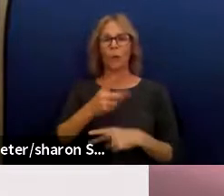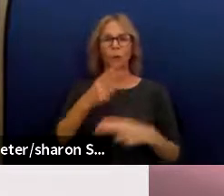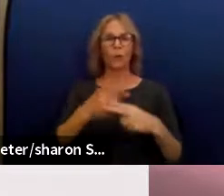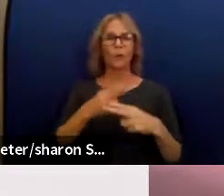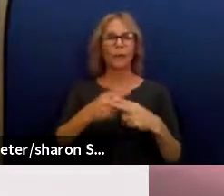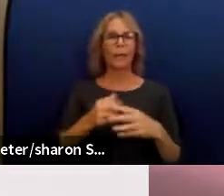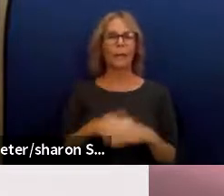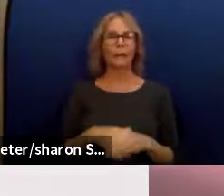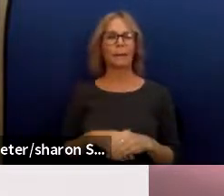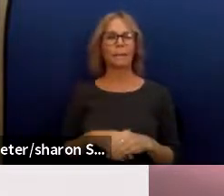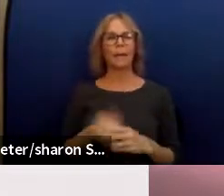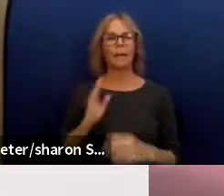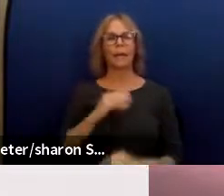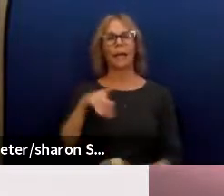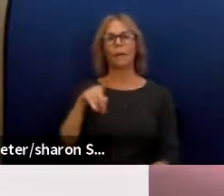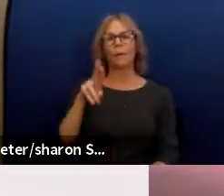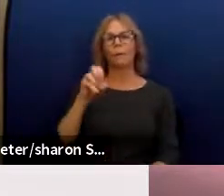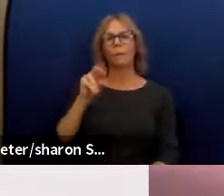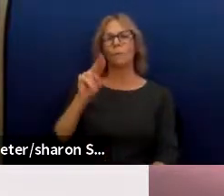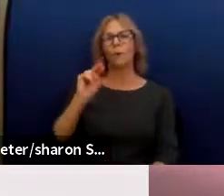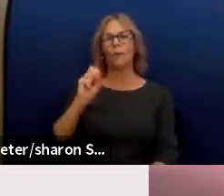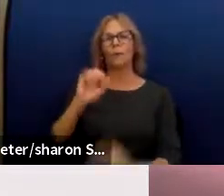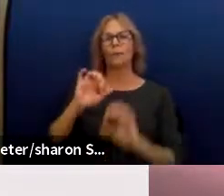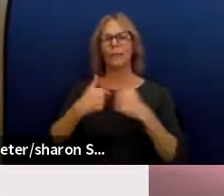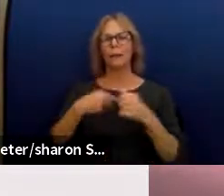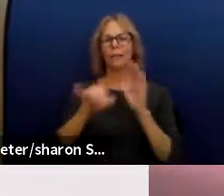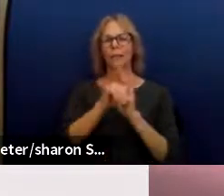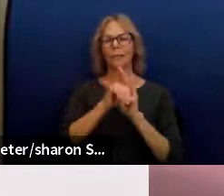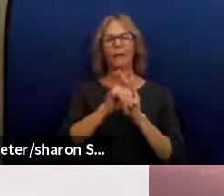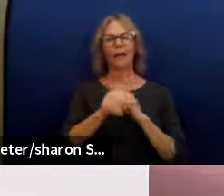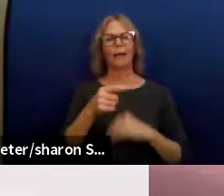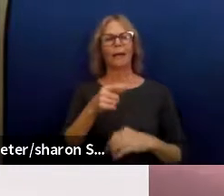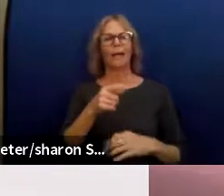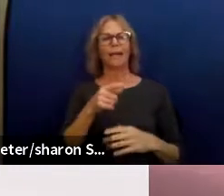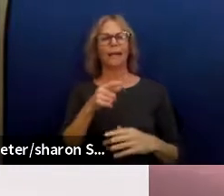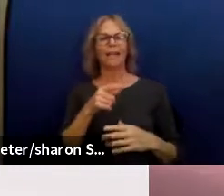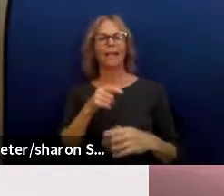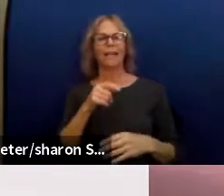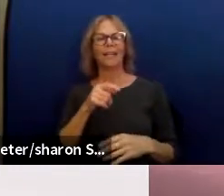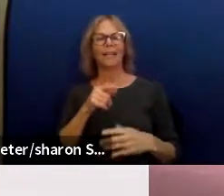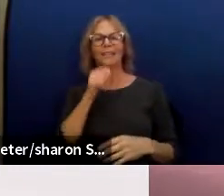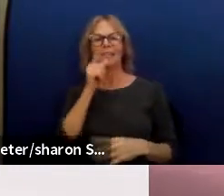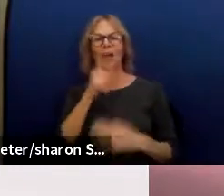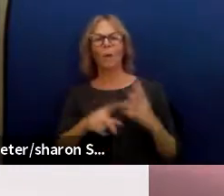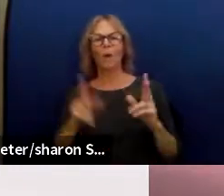with which we currently identify. It's not the ones that we, that people called us when we were born, and they shouted, it's a girl